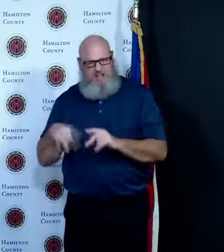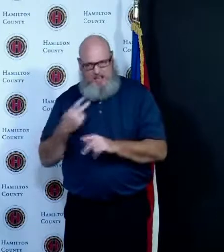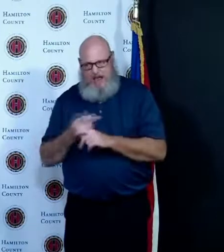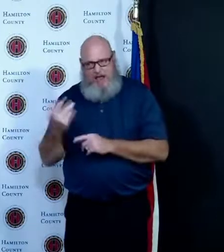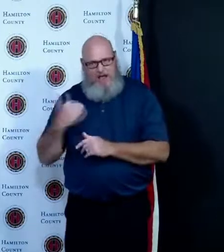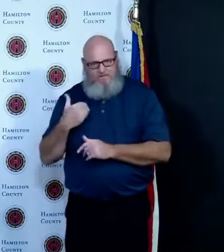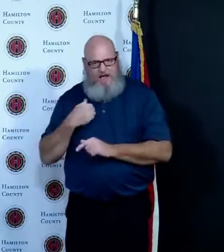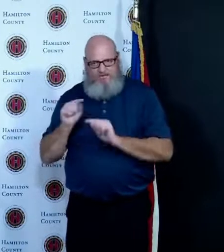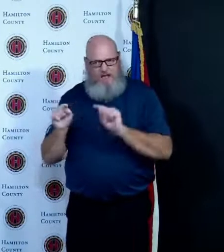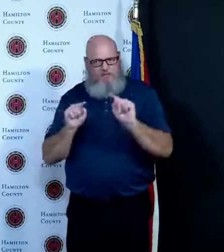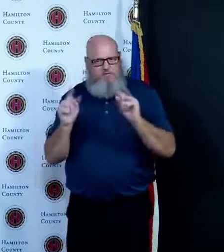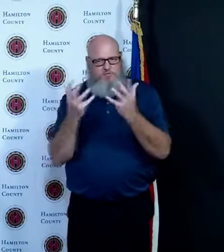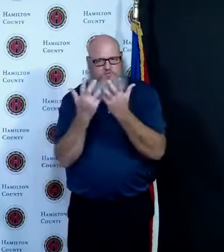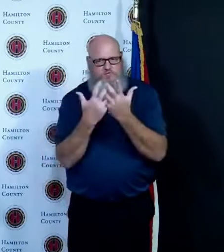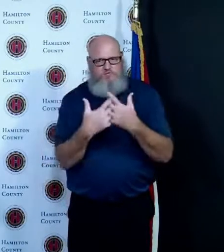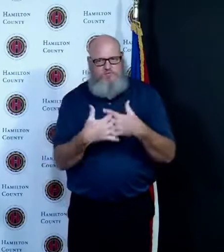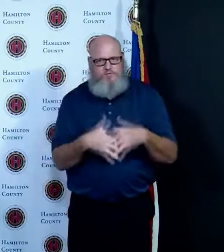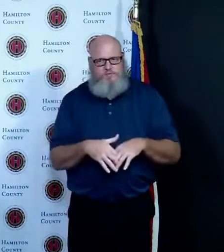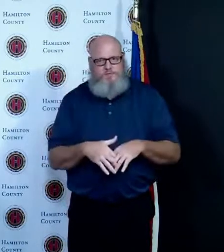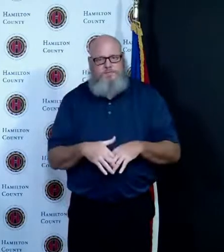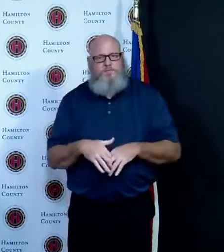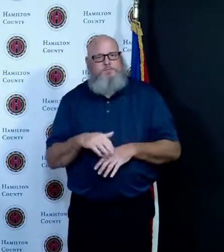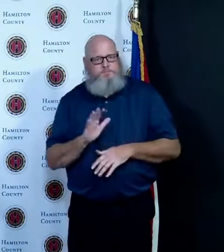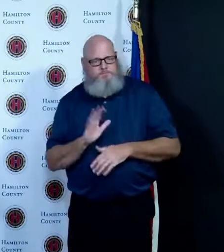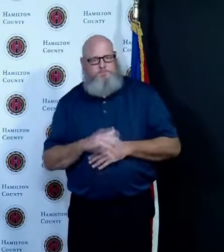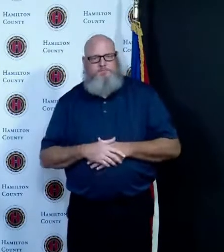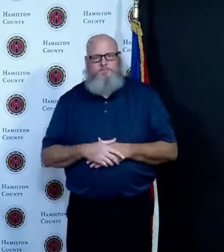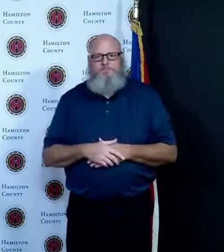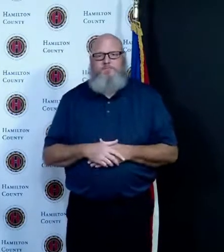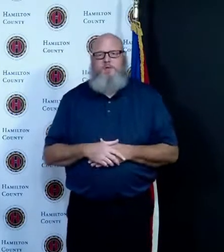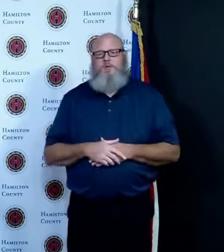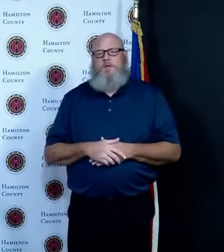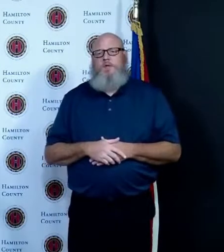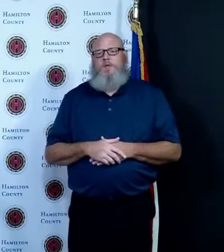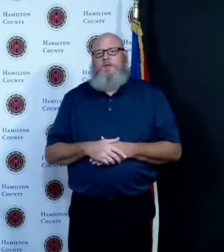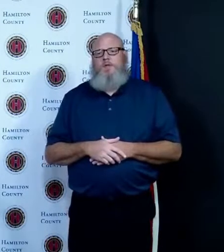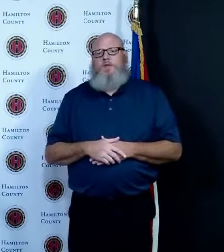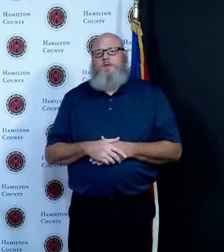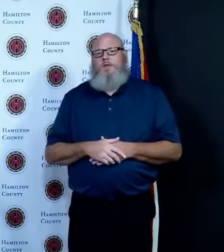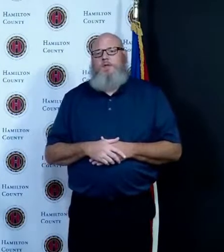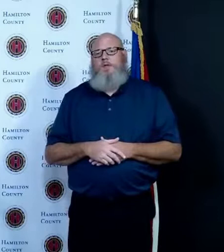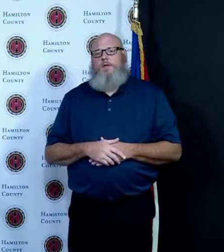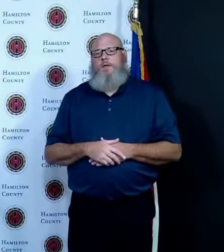share today my team is vaccinating 560 people in a large clinic I'm making sure my team members